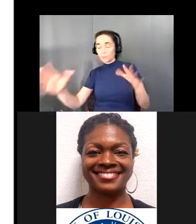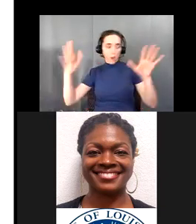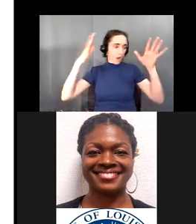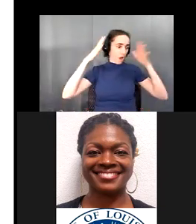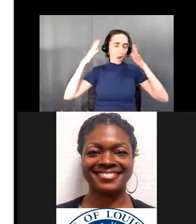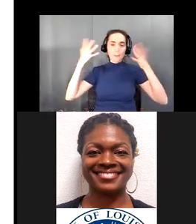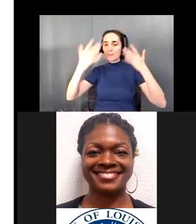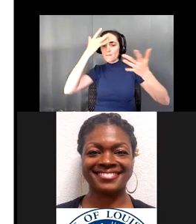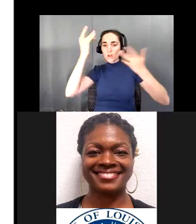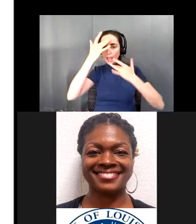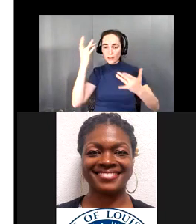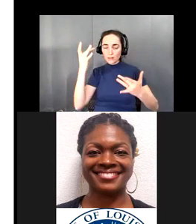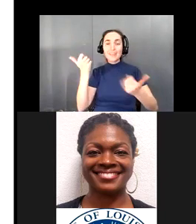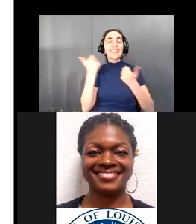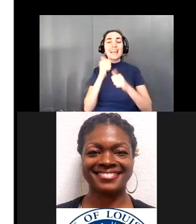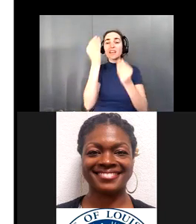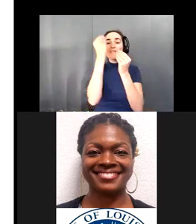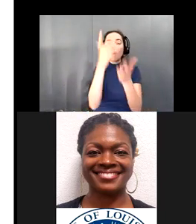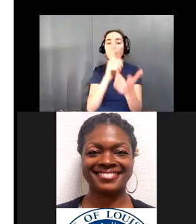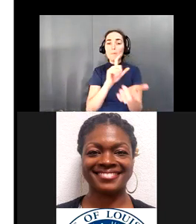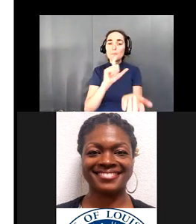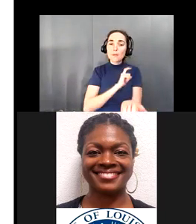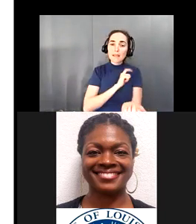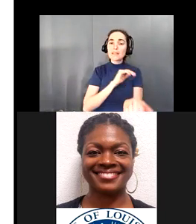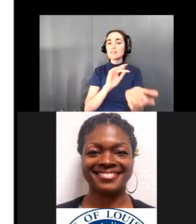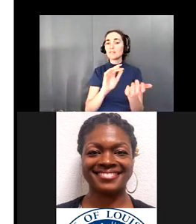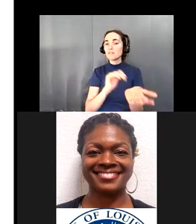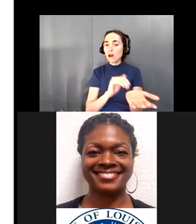to tell medics or police officers that they're coming to your house and a lot of times it's